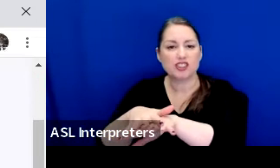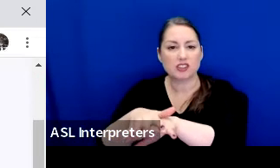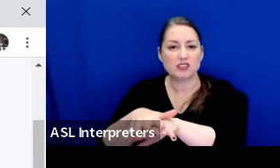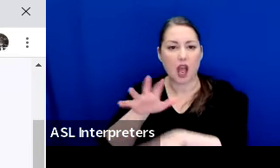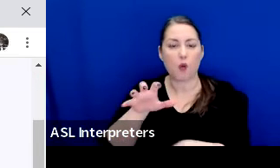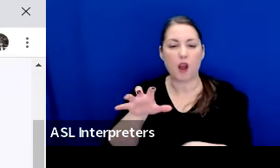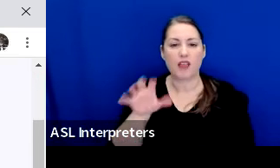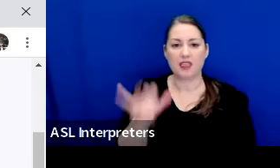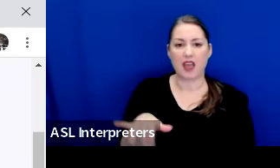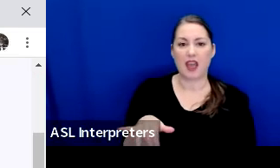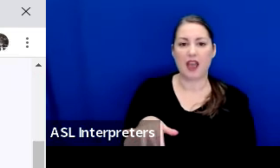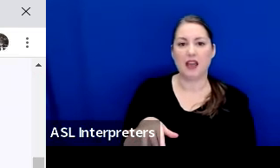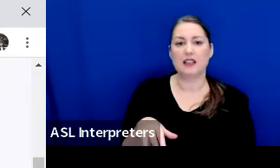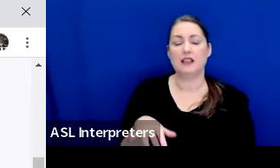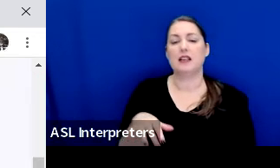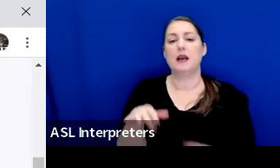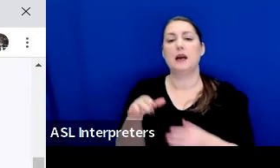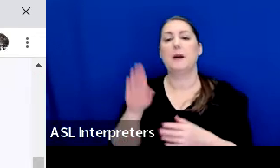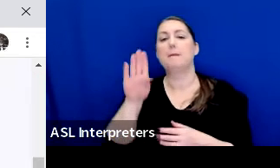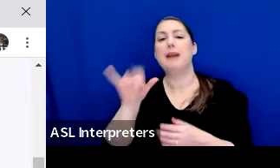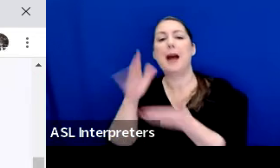Maybe integration by parts.